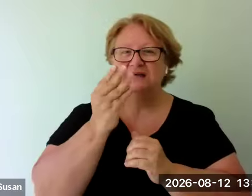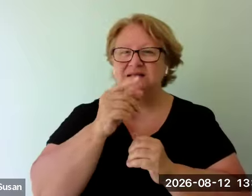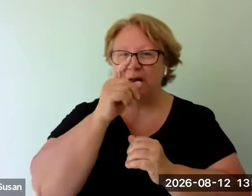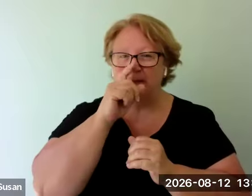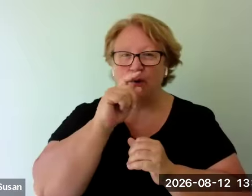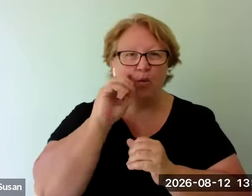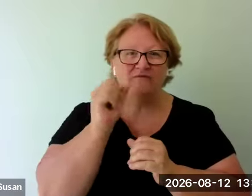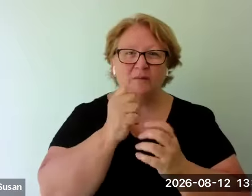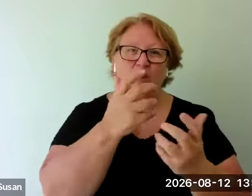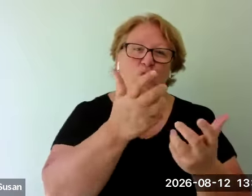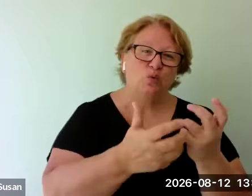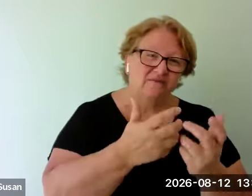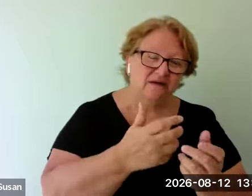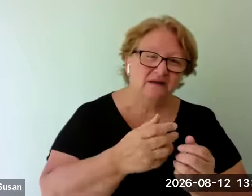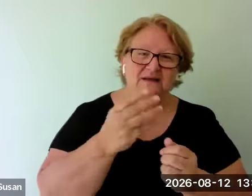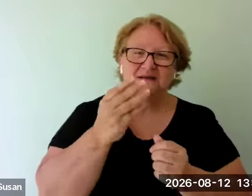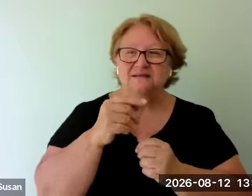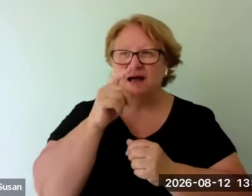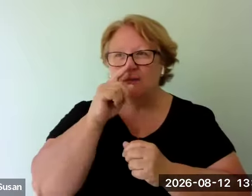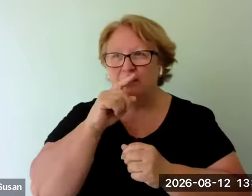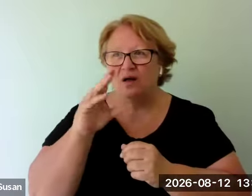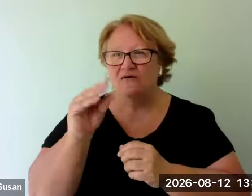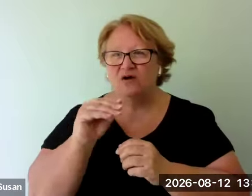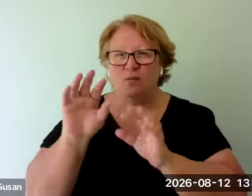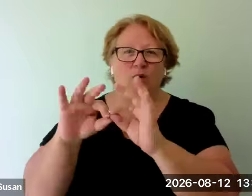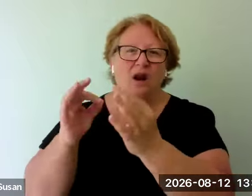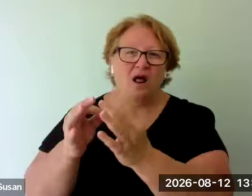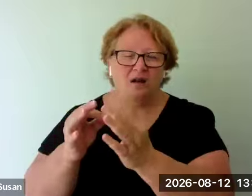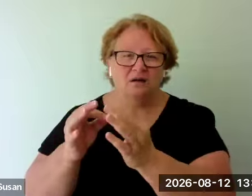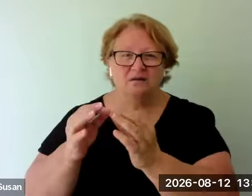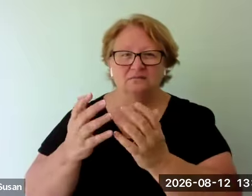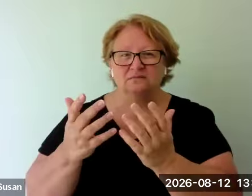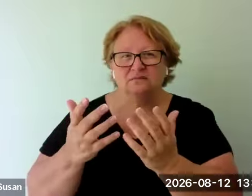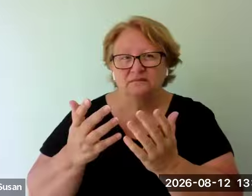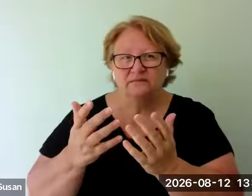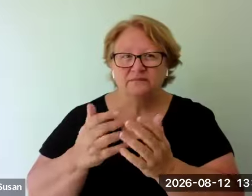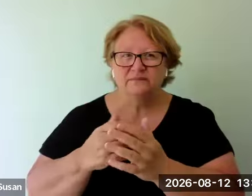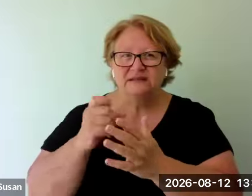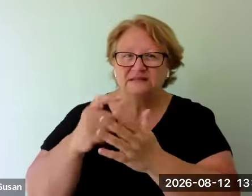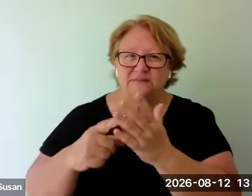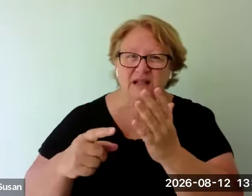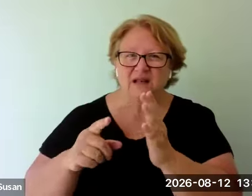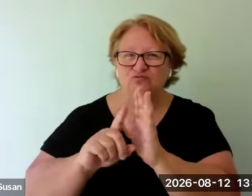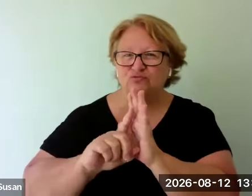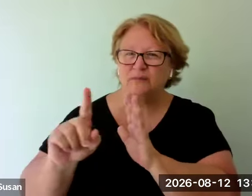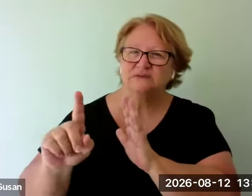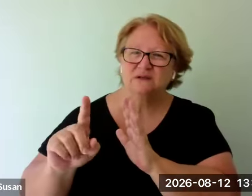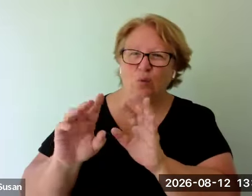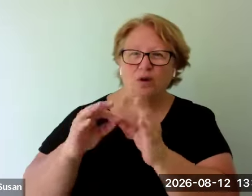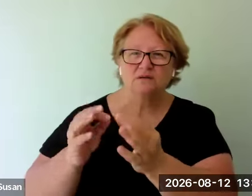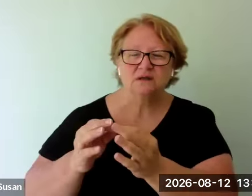every situation is going to be different. Some applicants will be from universities. Others will be